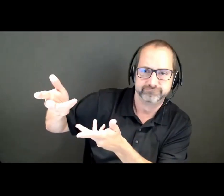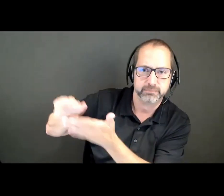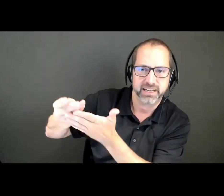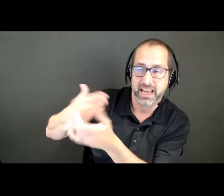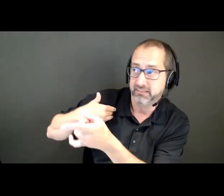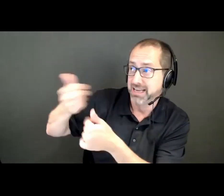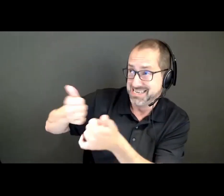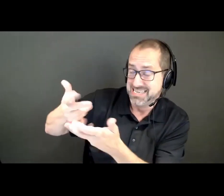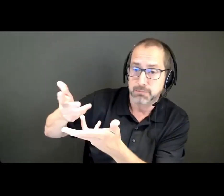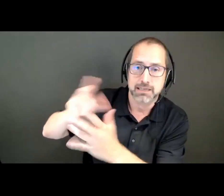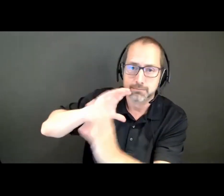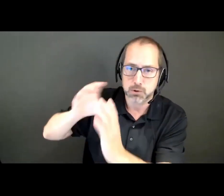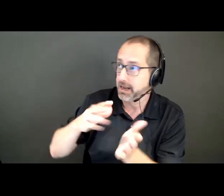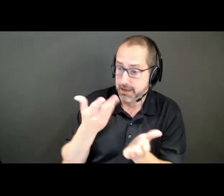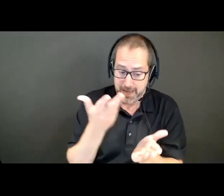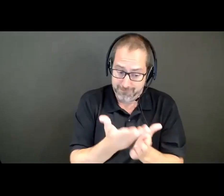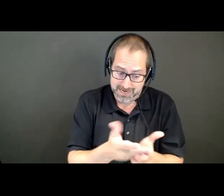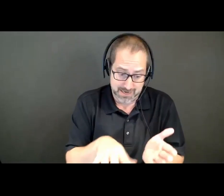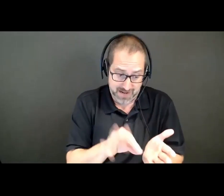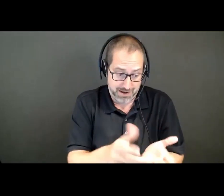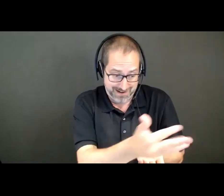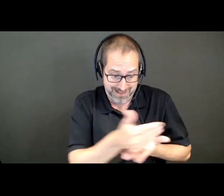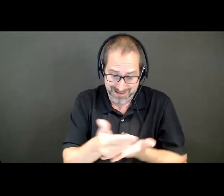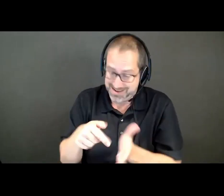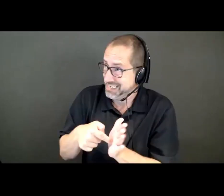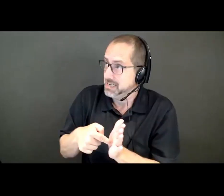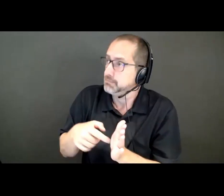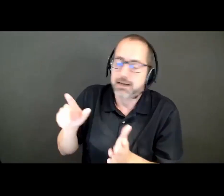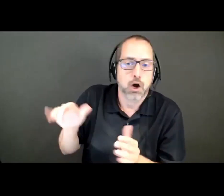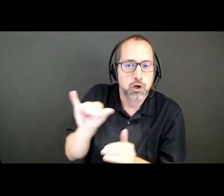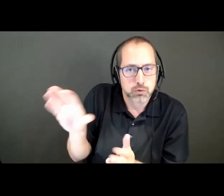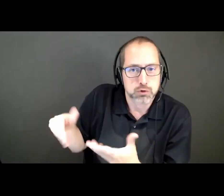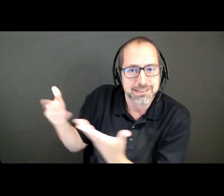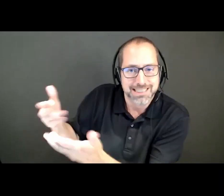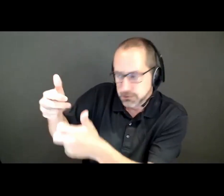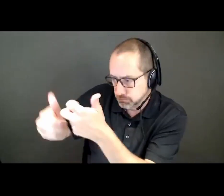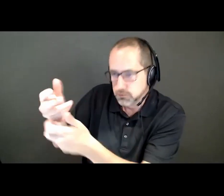but it must also be about suggesting what could be the solution, have a call to action